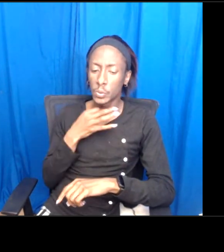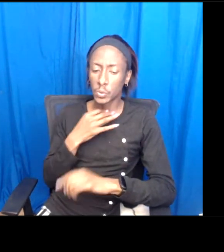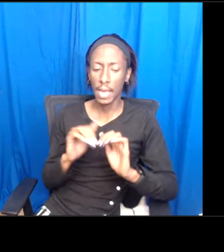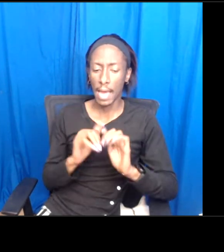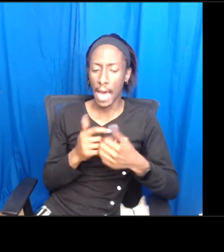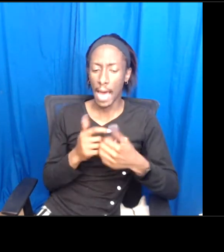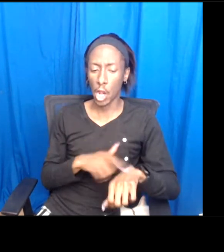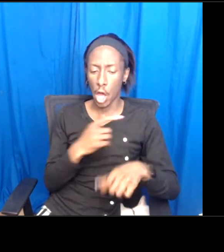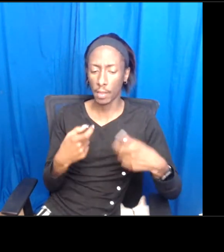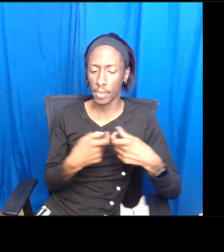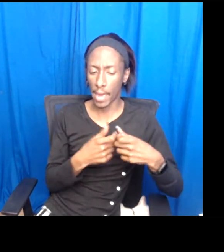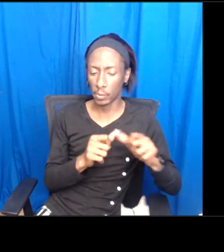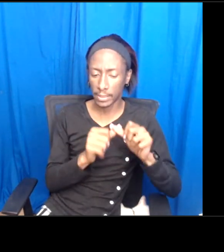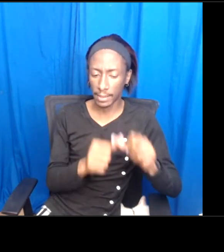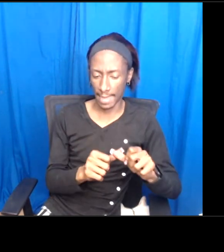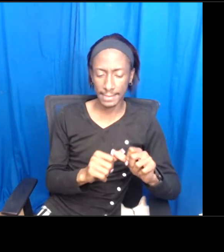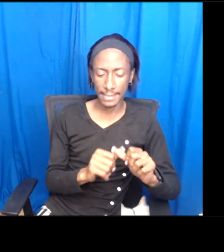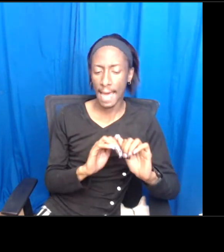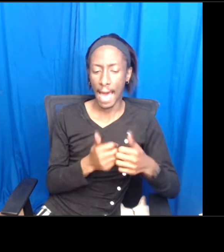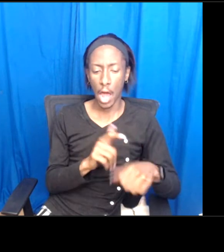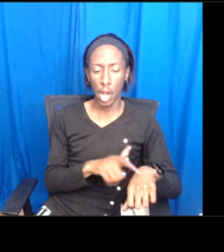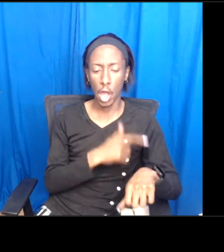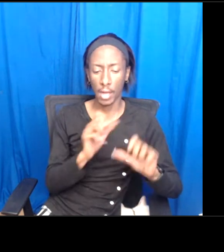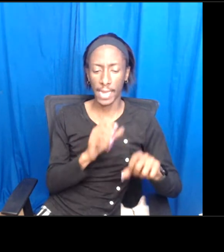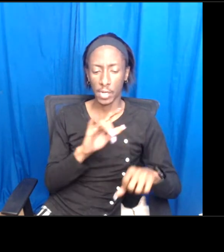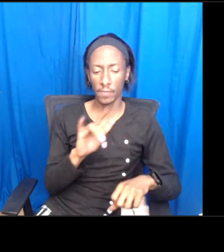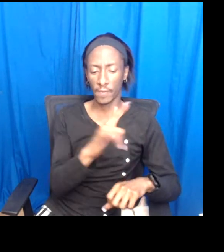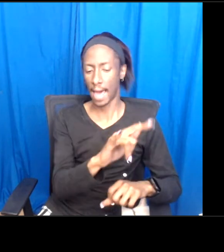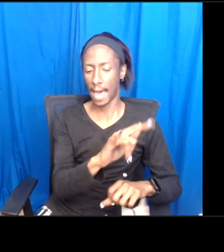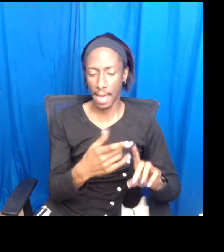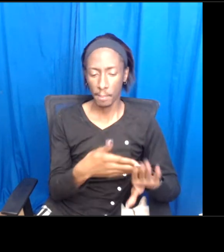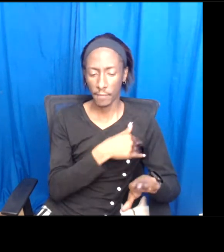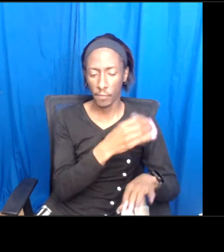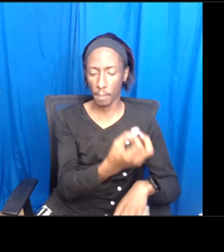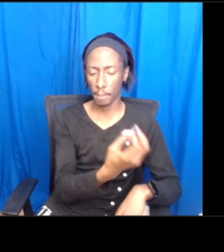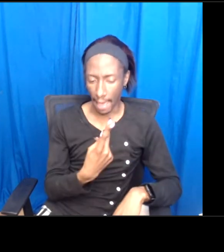Like how long you can be flying the drones before you have to bring them back and presumably recharge them?